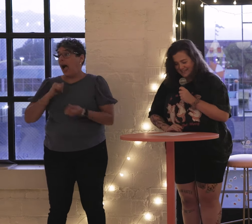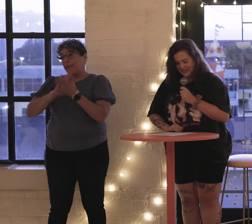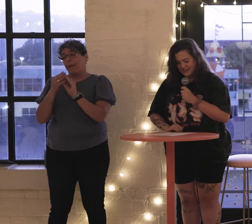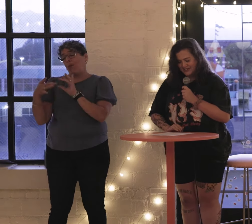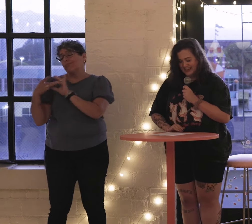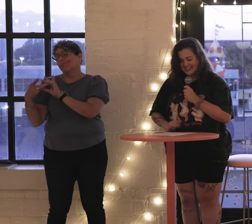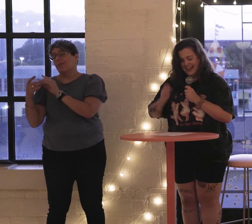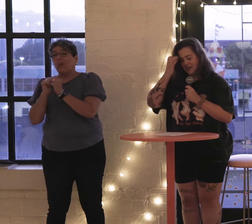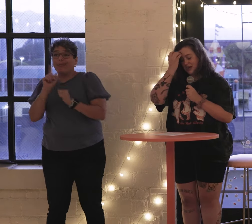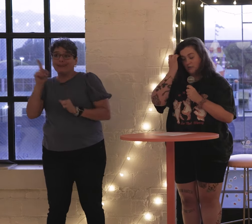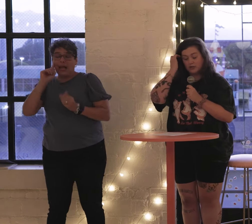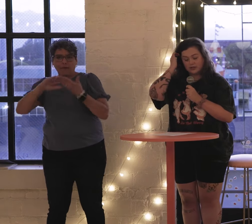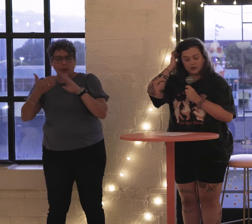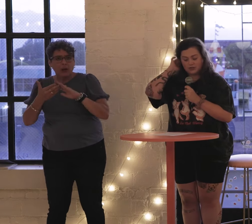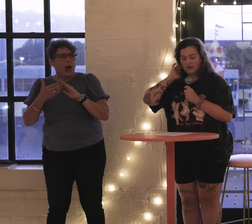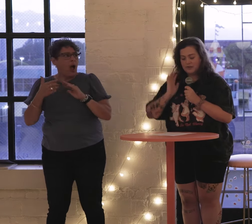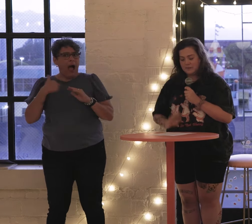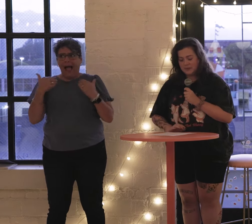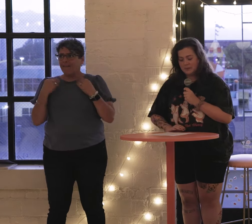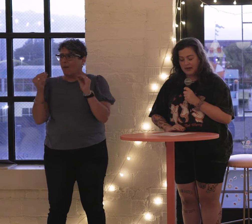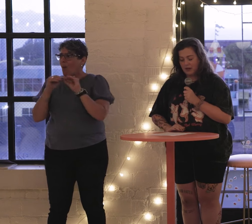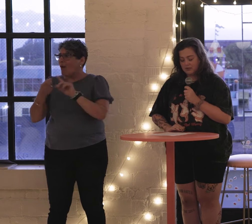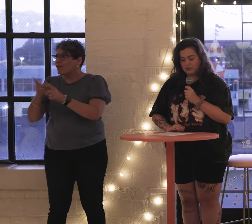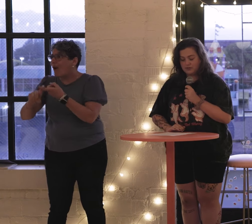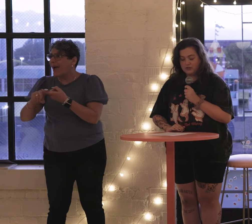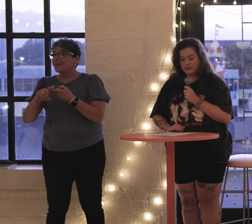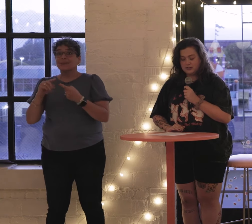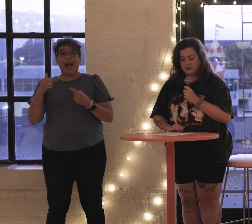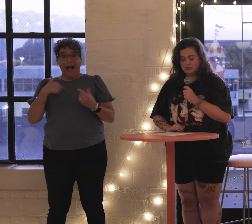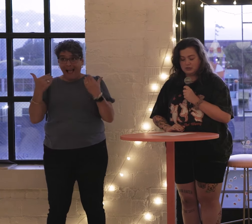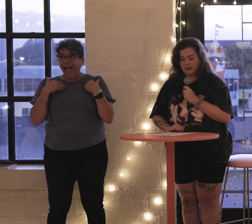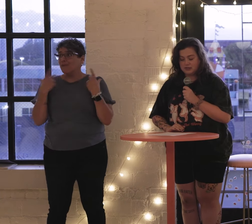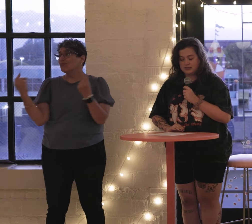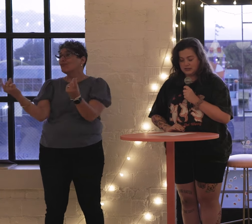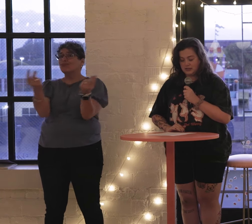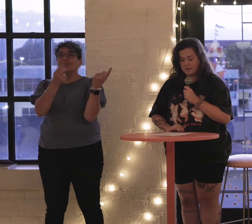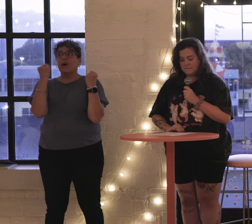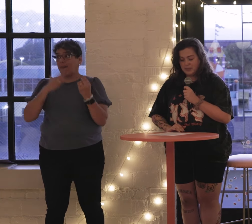and many more friends, and actually have more of a social life. My calendar is full of things to do and places to see.